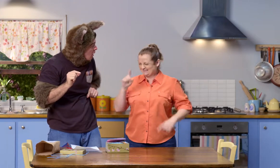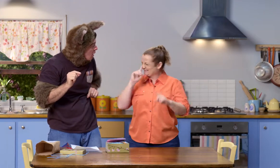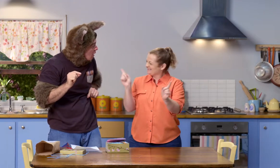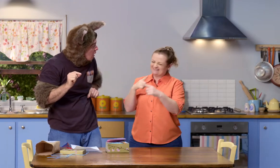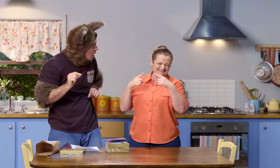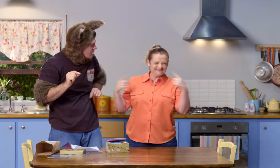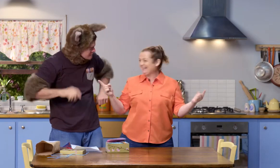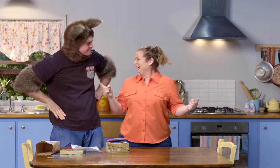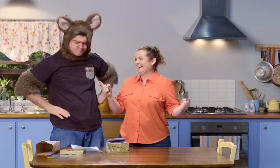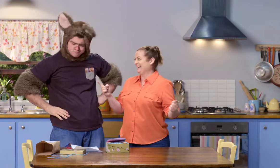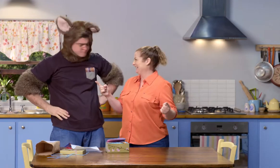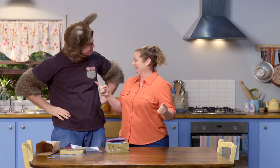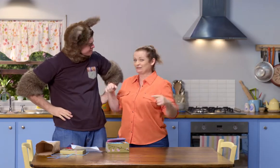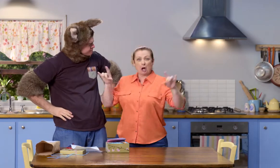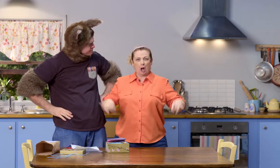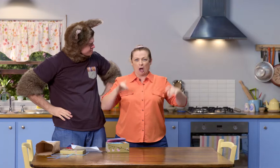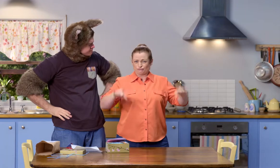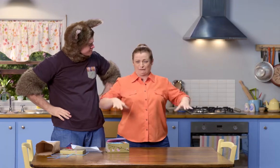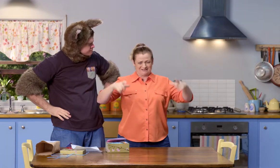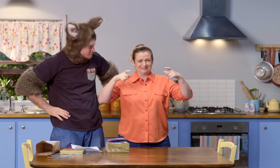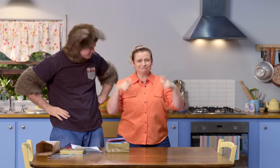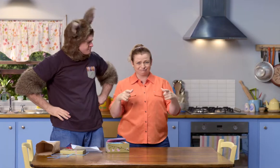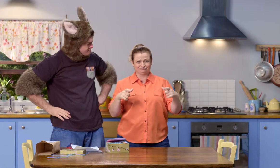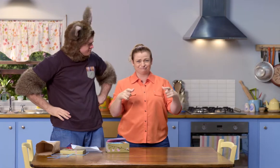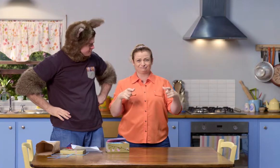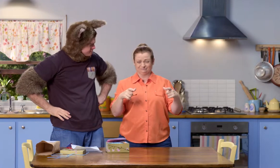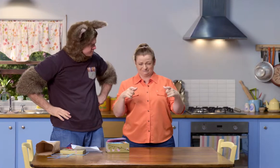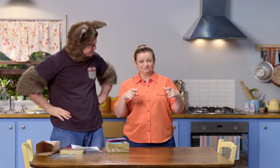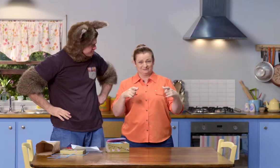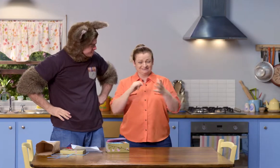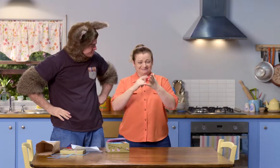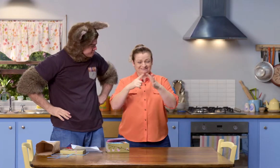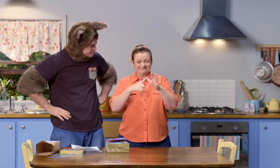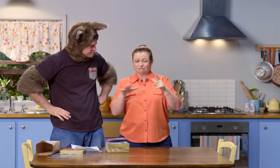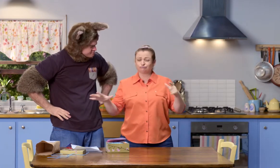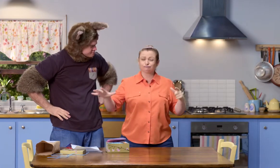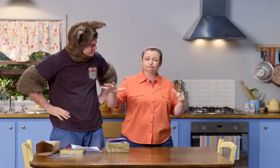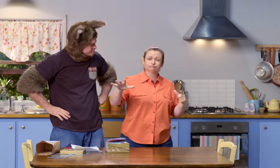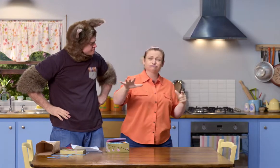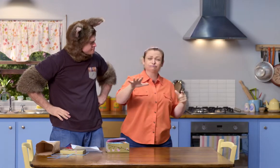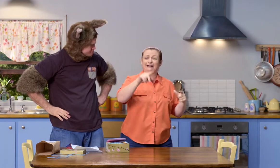There's no way you'd be able to see Japan from the top of your tree. Australia is surrounded by sea.